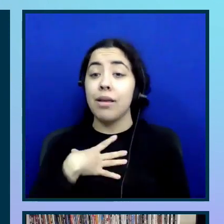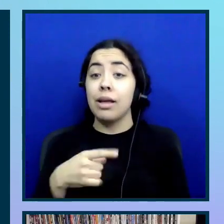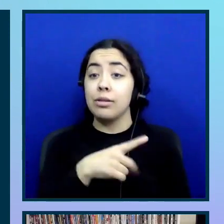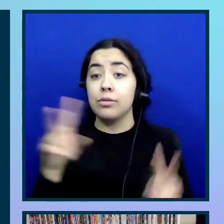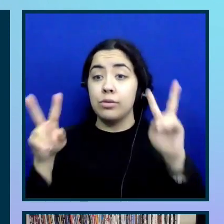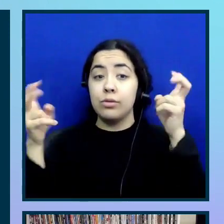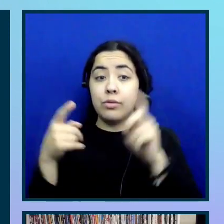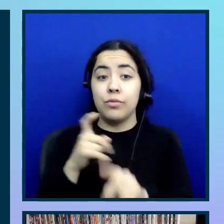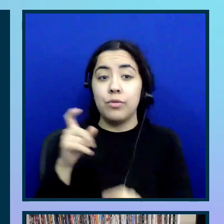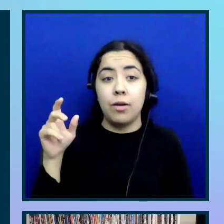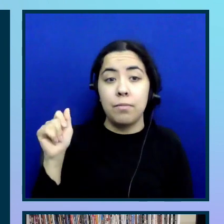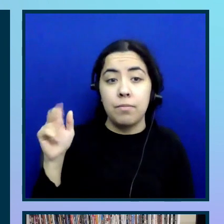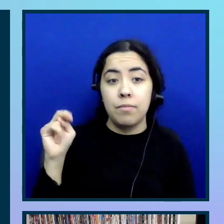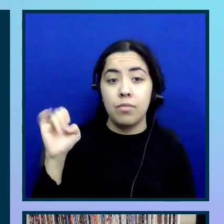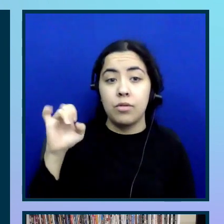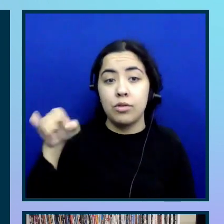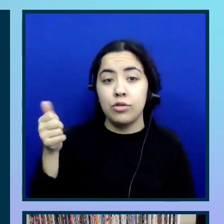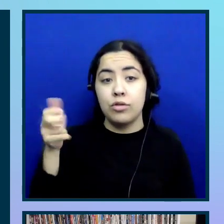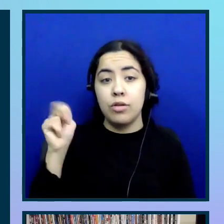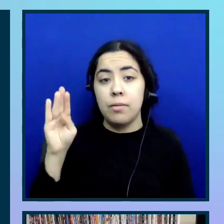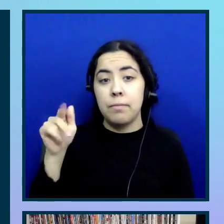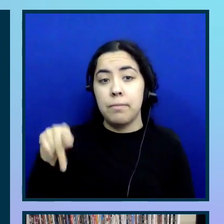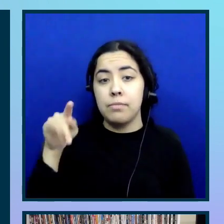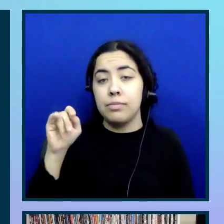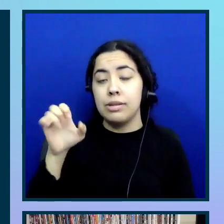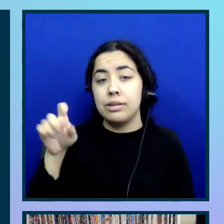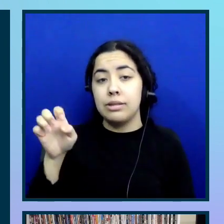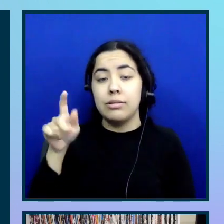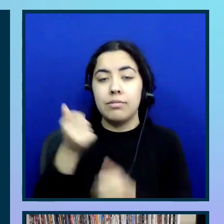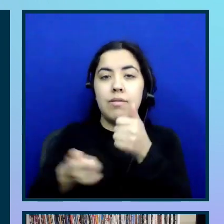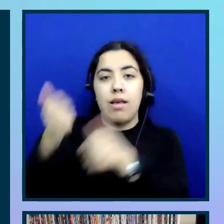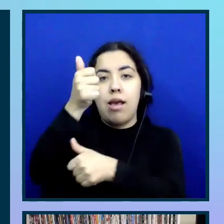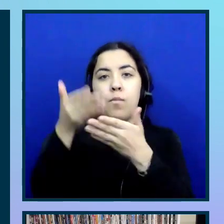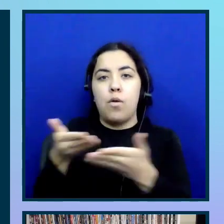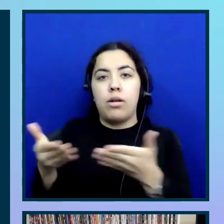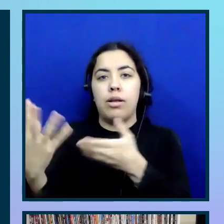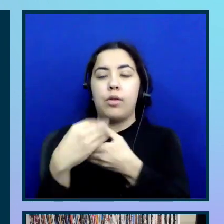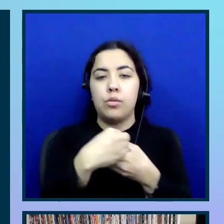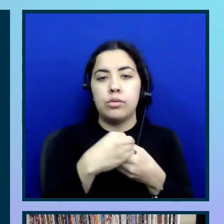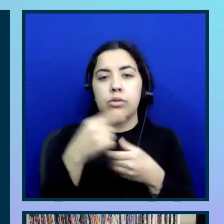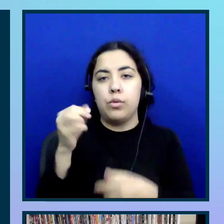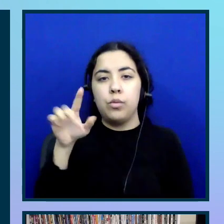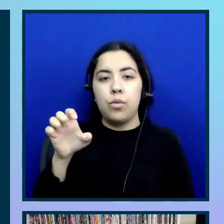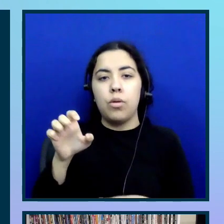who is head of product inclusion at Google and the author of the book, "Building for Everyone."